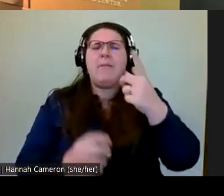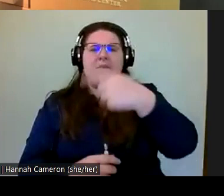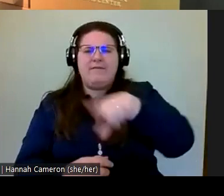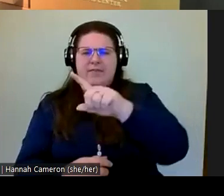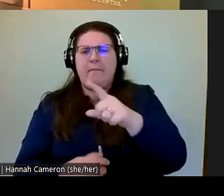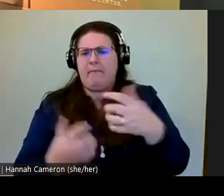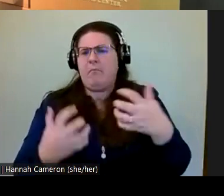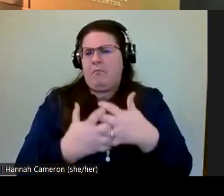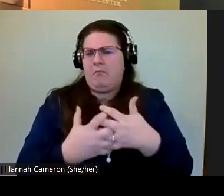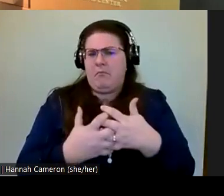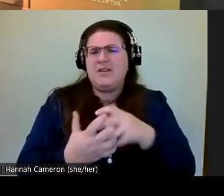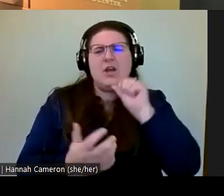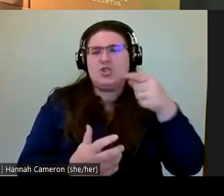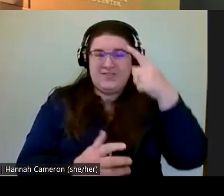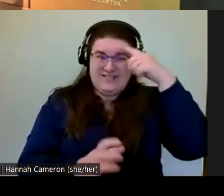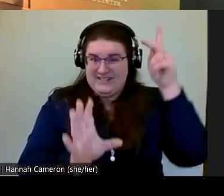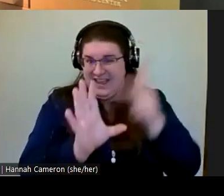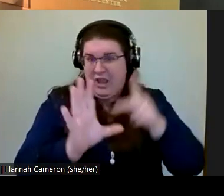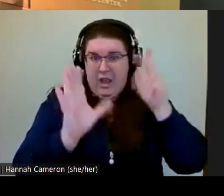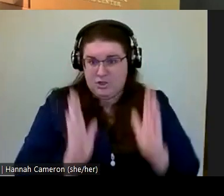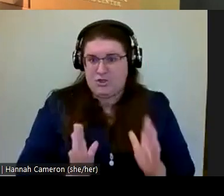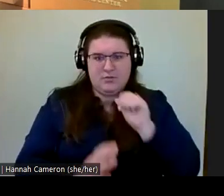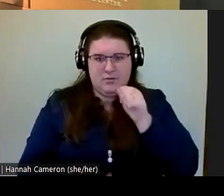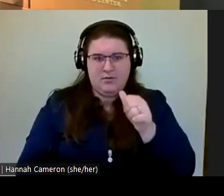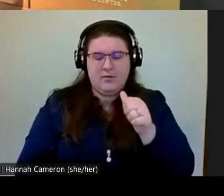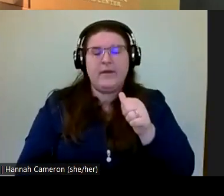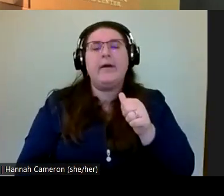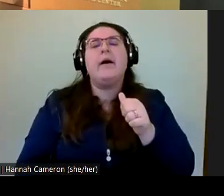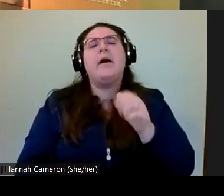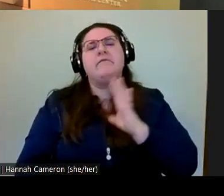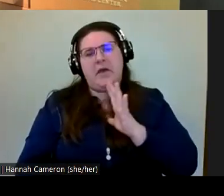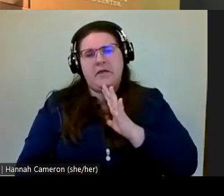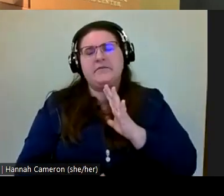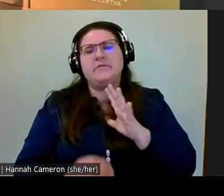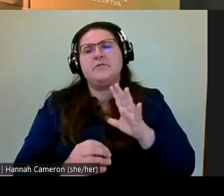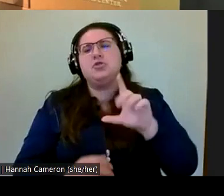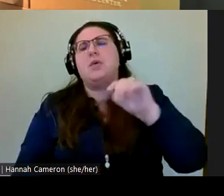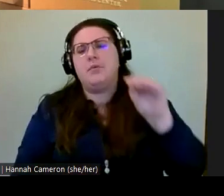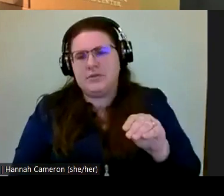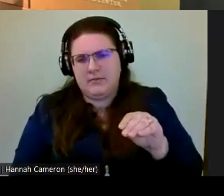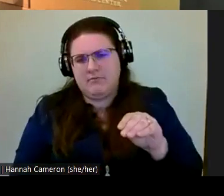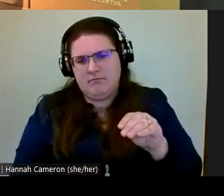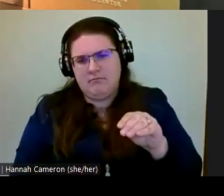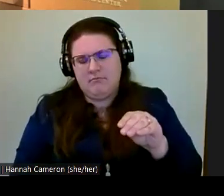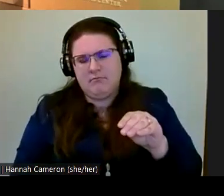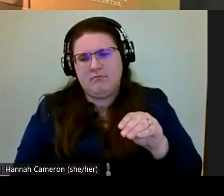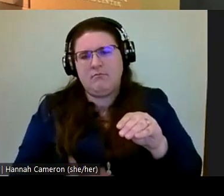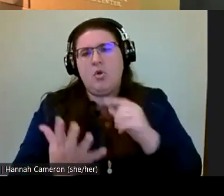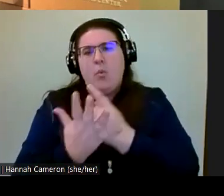uh 12 months and the answer is one out of five uh so that's not so great so I just told you a